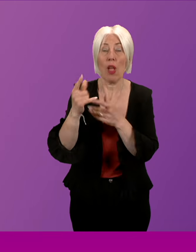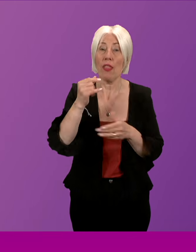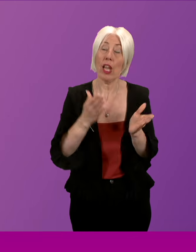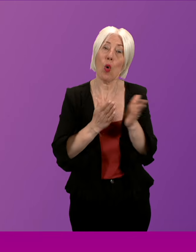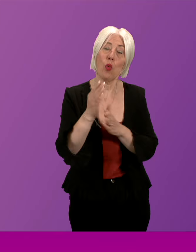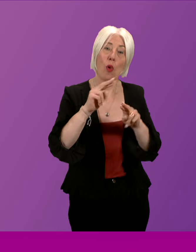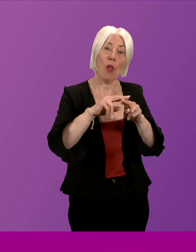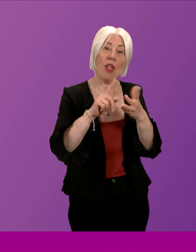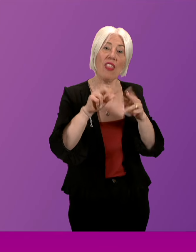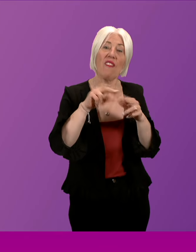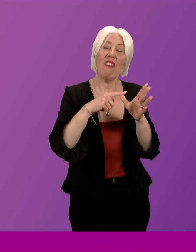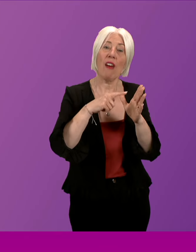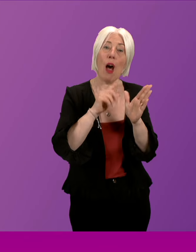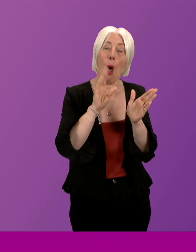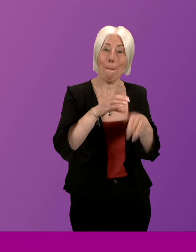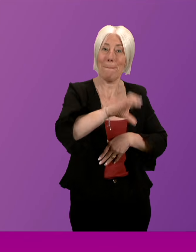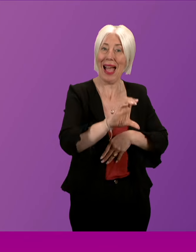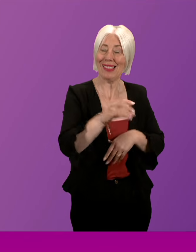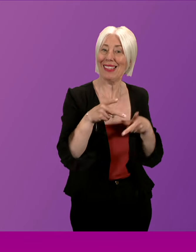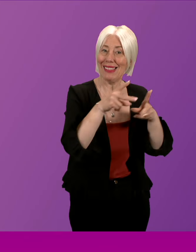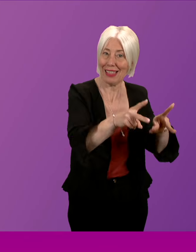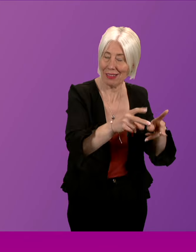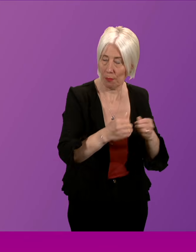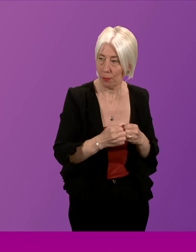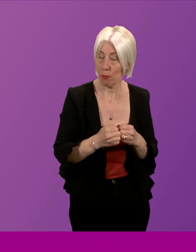scheduling system, or PASS. I have asked officials to convey our hope that the US can resolve